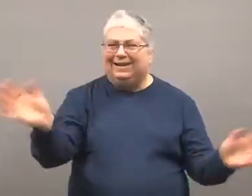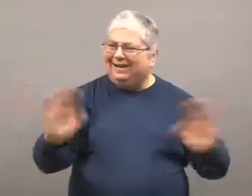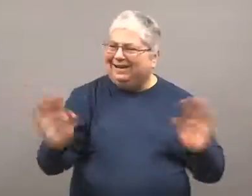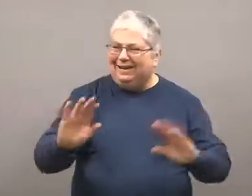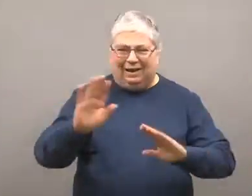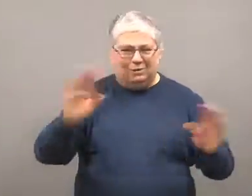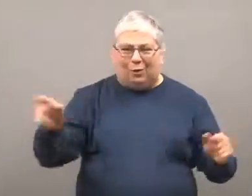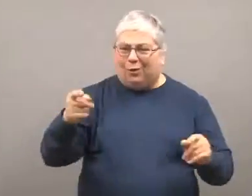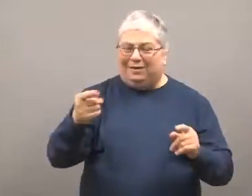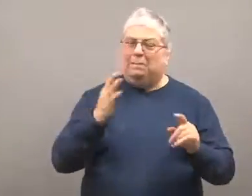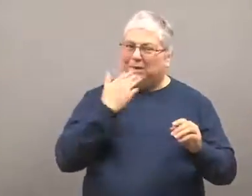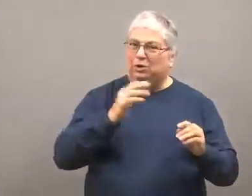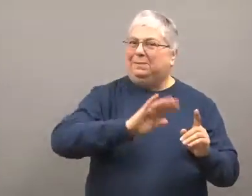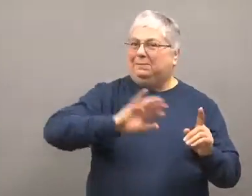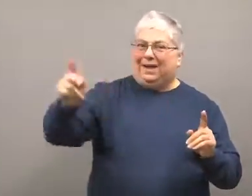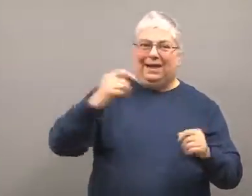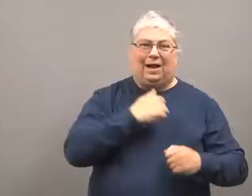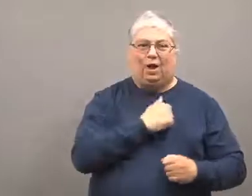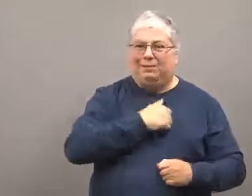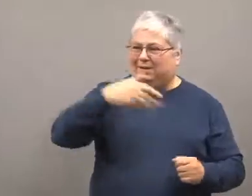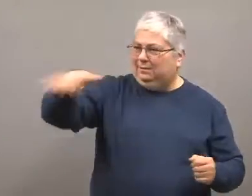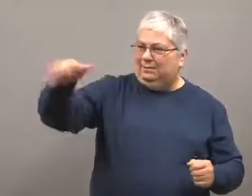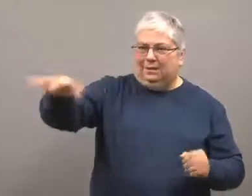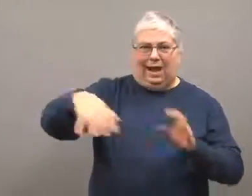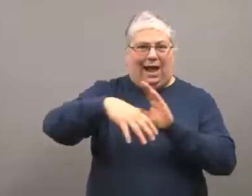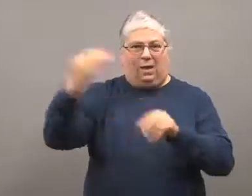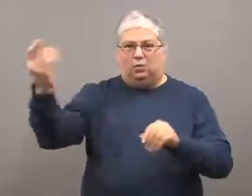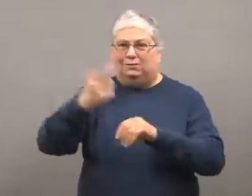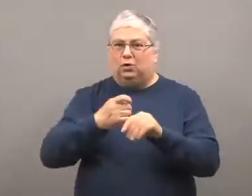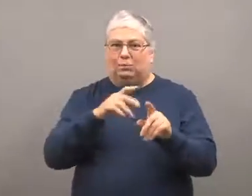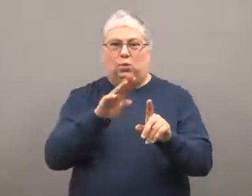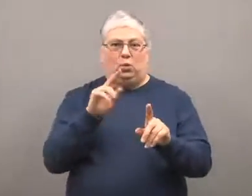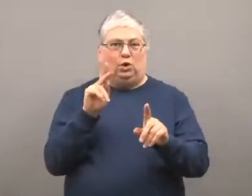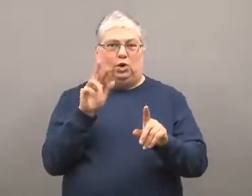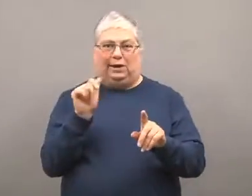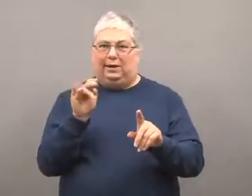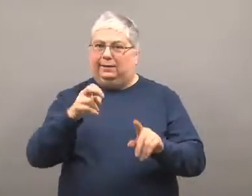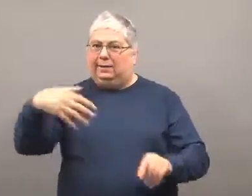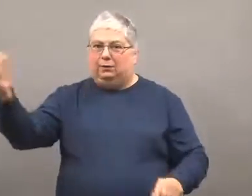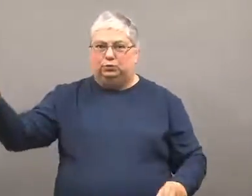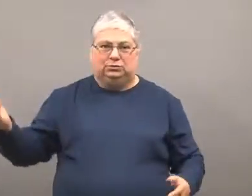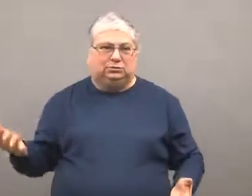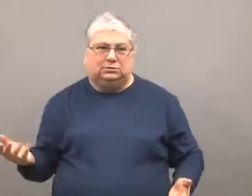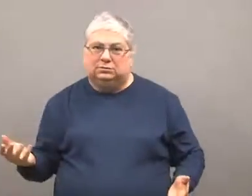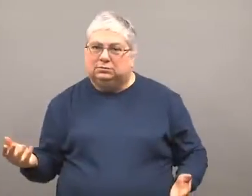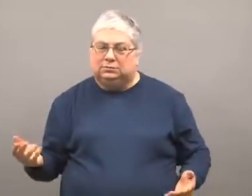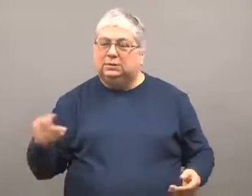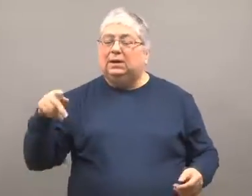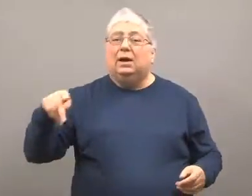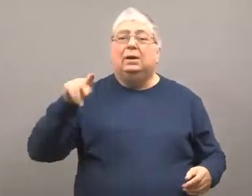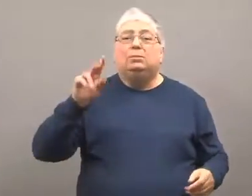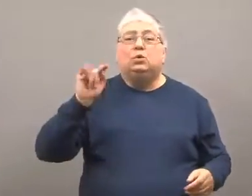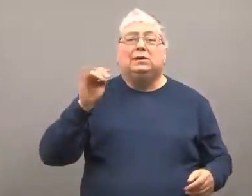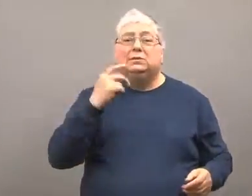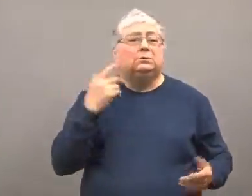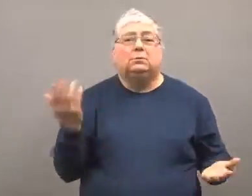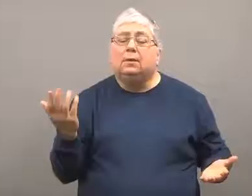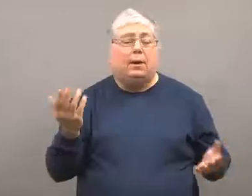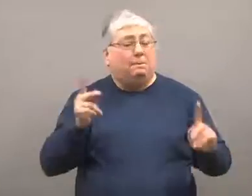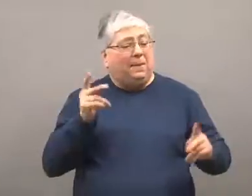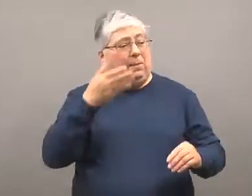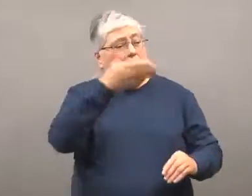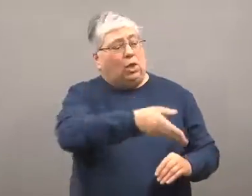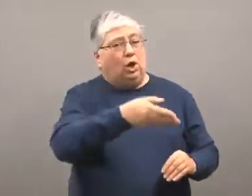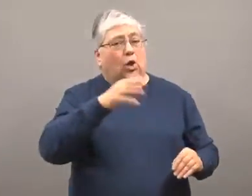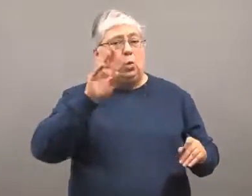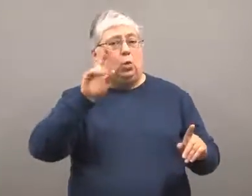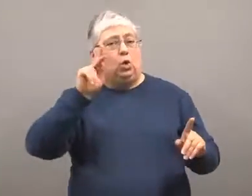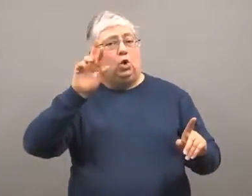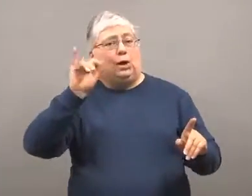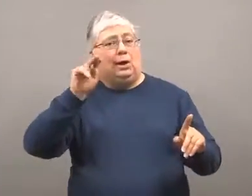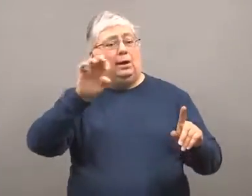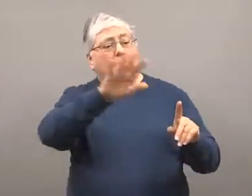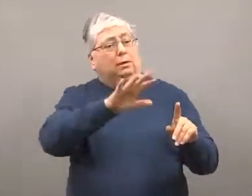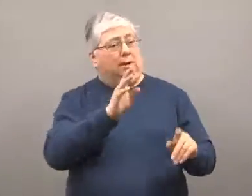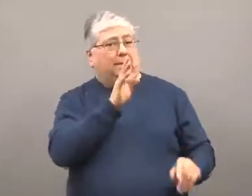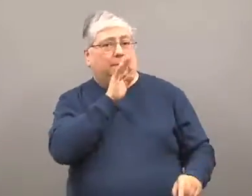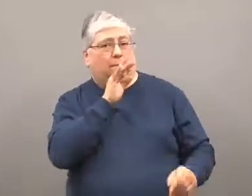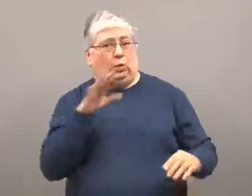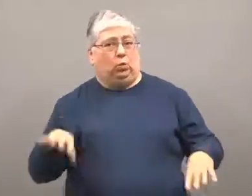He urged Putin to withdraw troops from Ukraine.